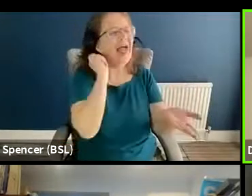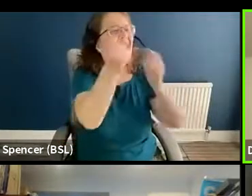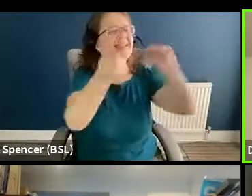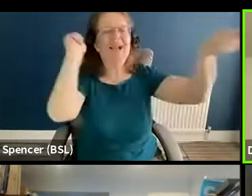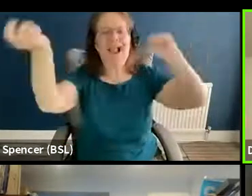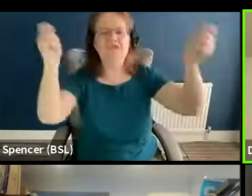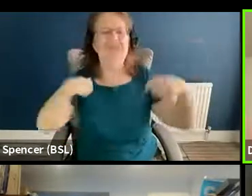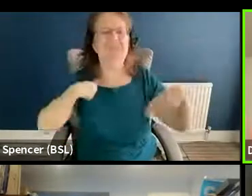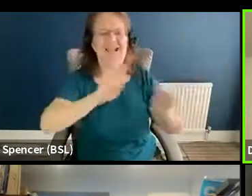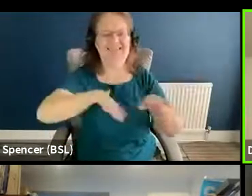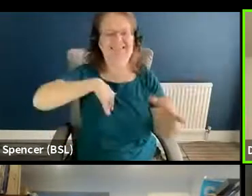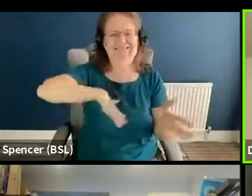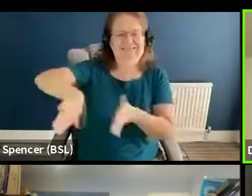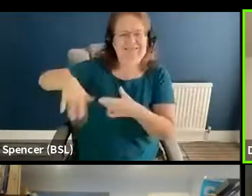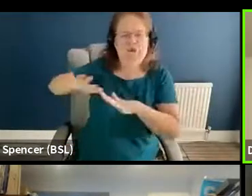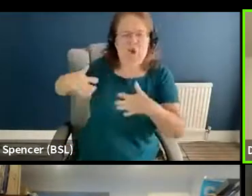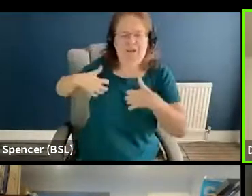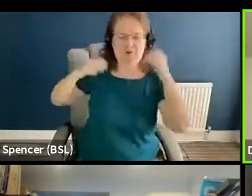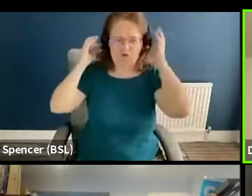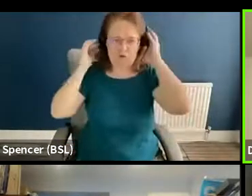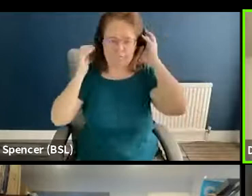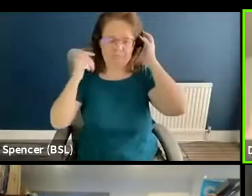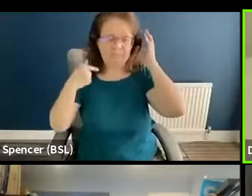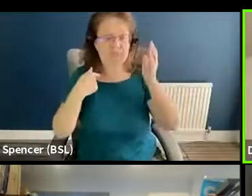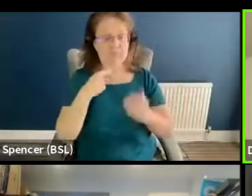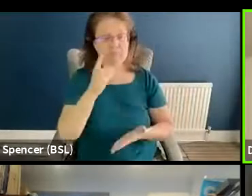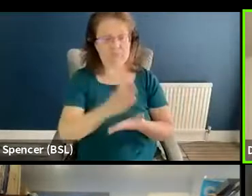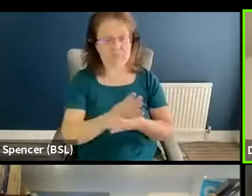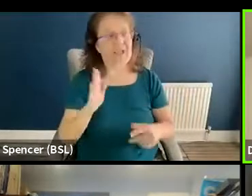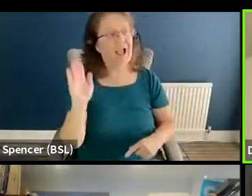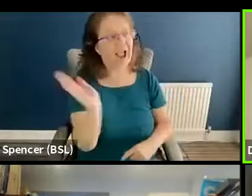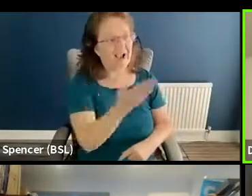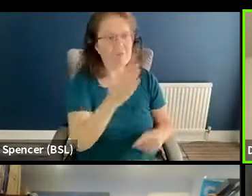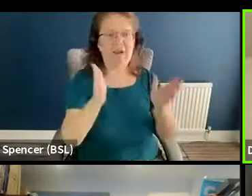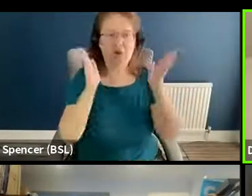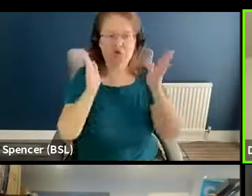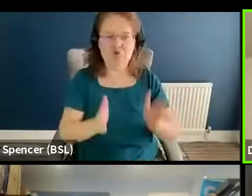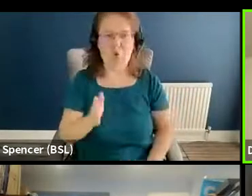But I'm at the, I believe now I think everybody should be sued.That is not making things